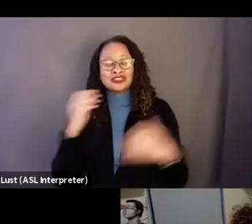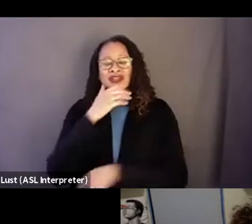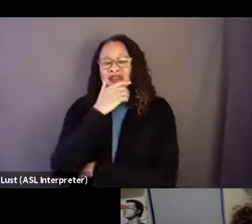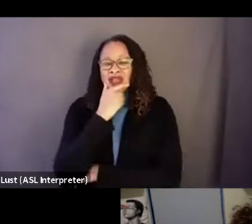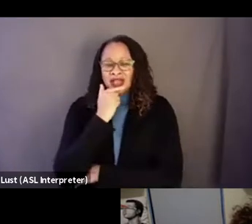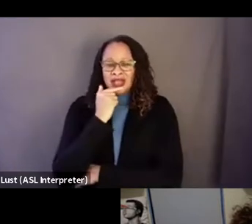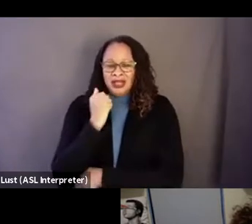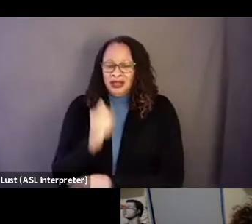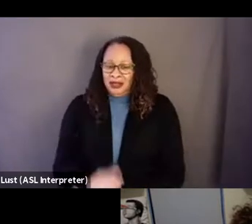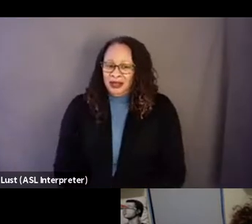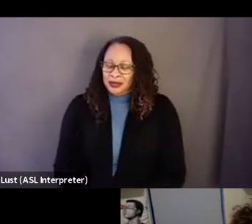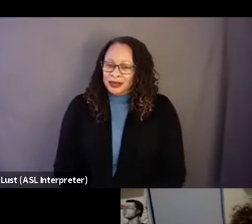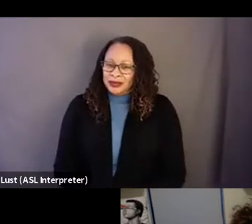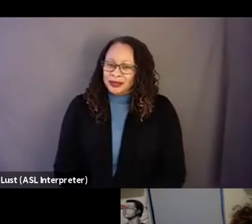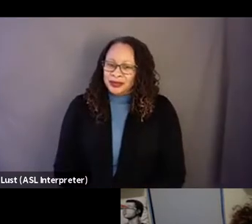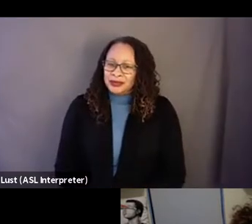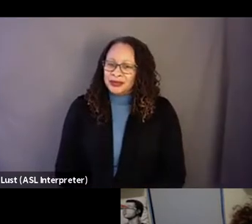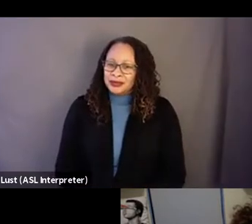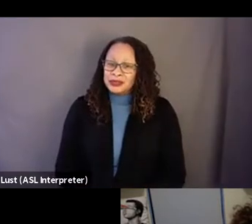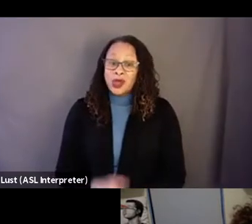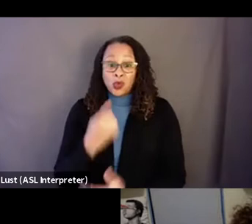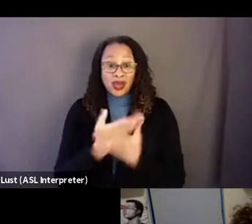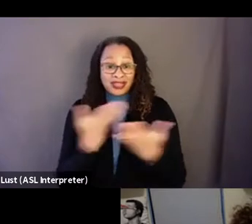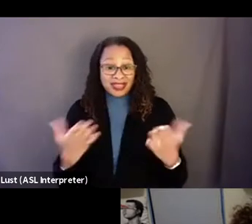Overall, I would say one of the things that has really stayed with me